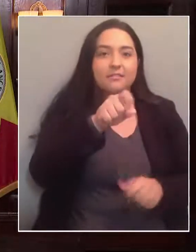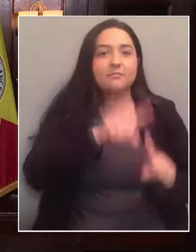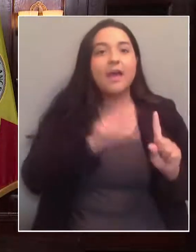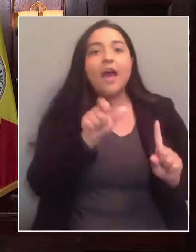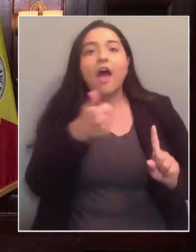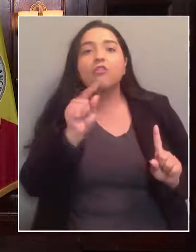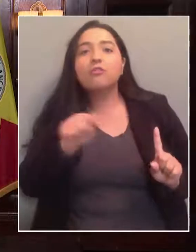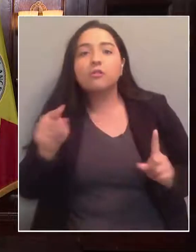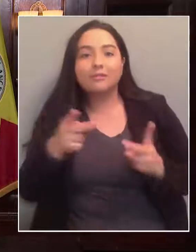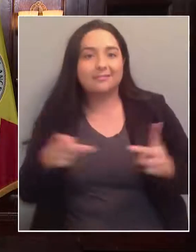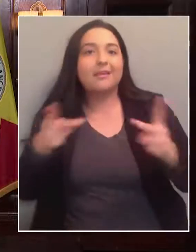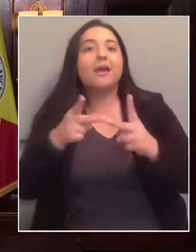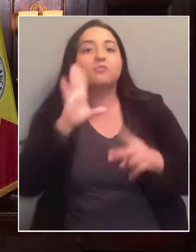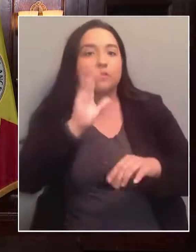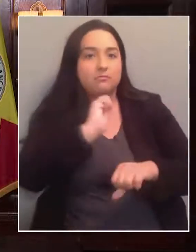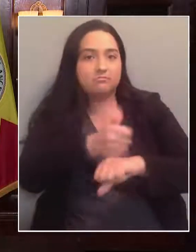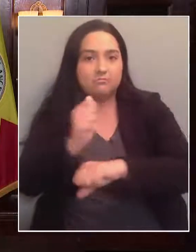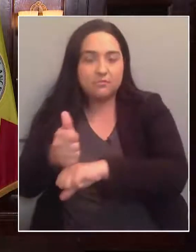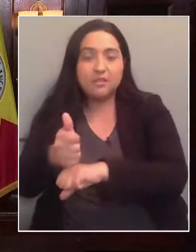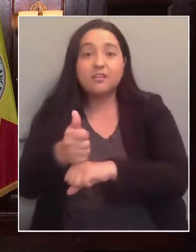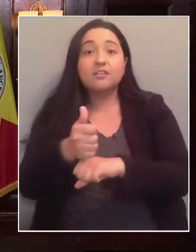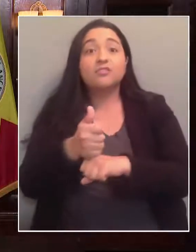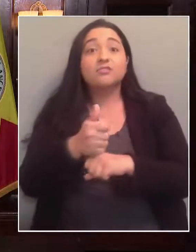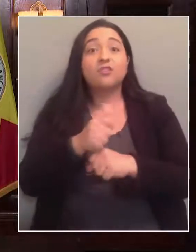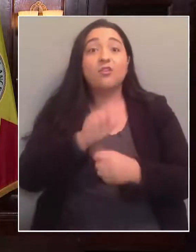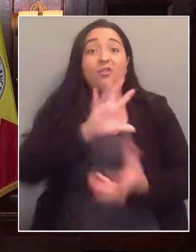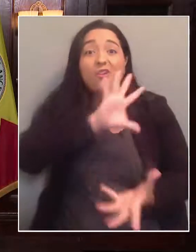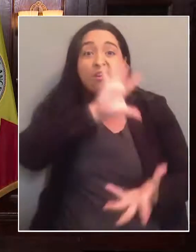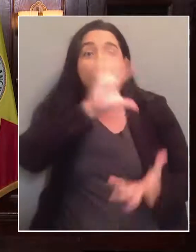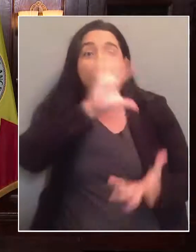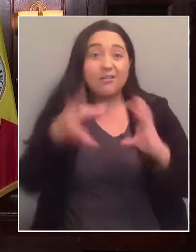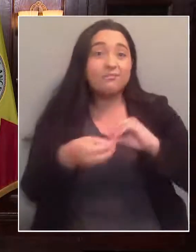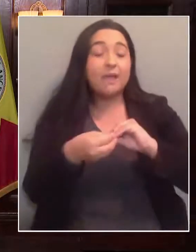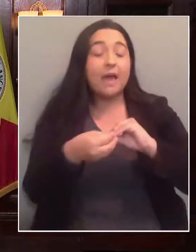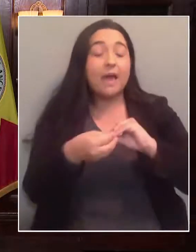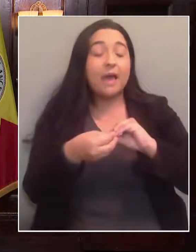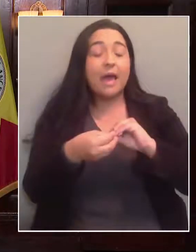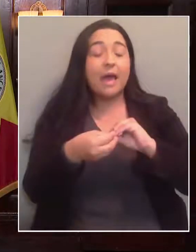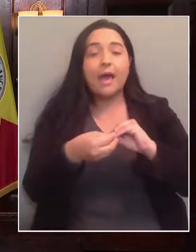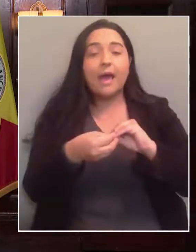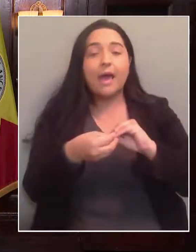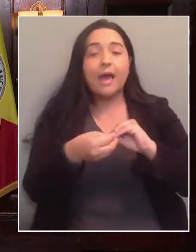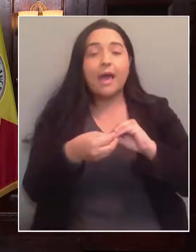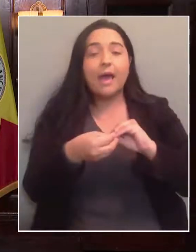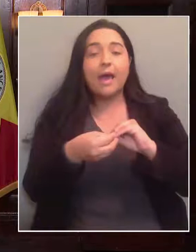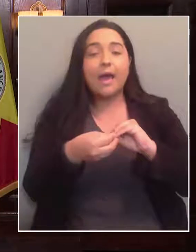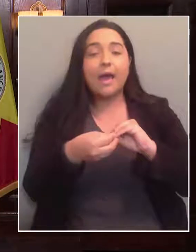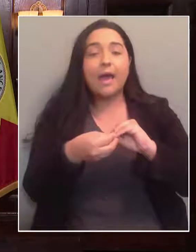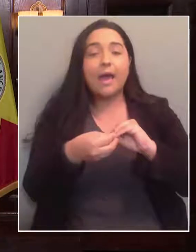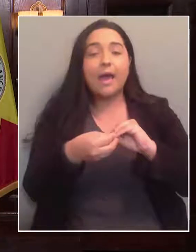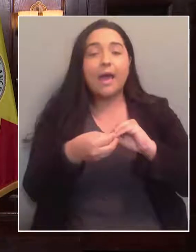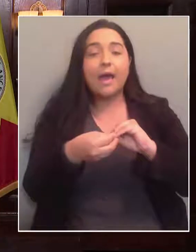IS ALSO GOING TO BE THERE. WE'RE GOING TO SEE TENS OF THOUSANDS MAYBE EVEN HUNDREDS OF THOUSANDS JUST FROM THE